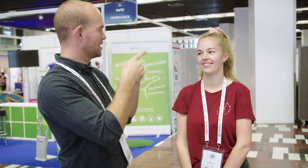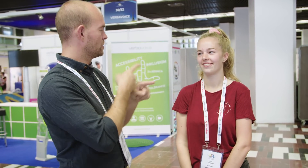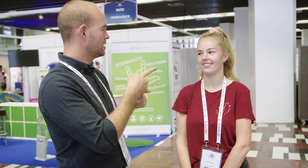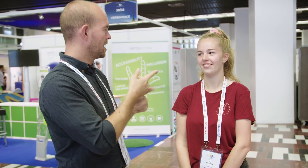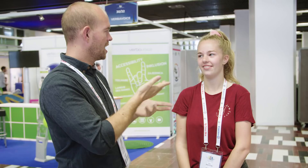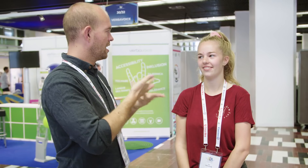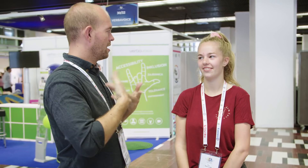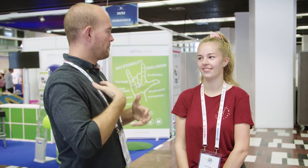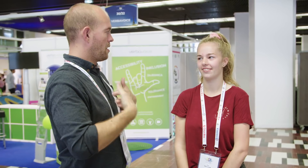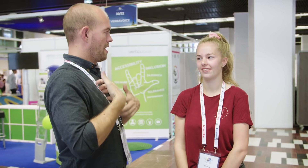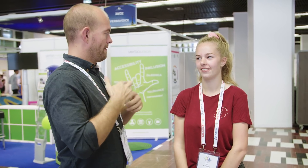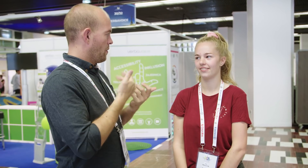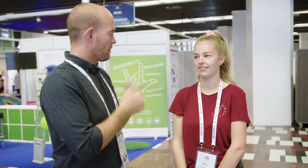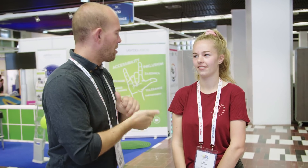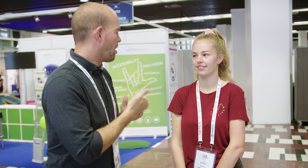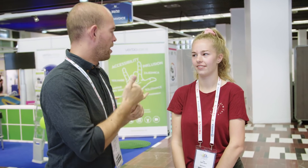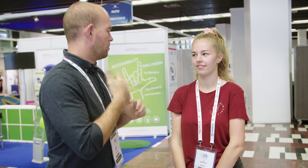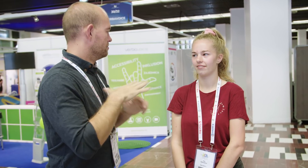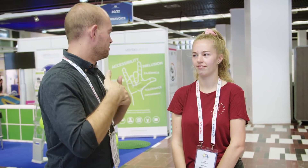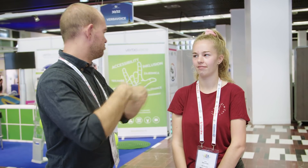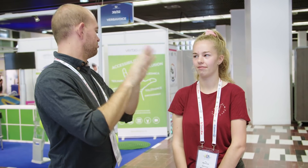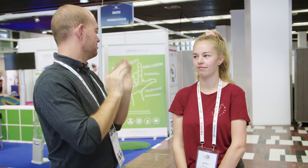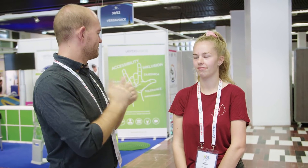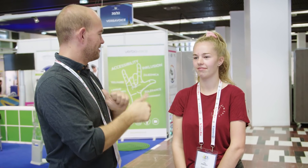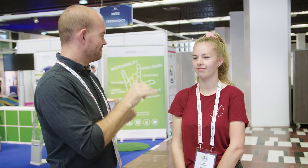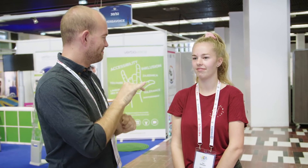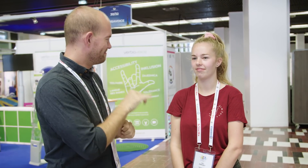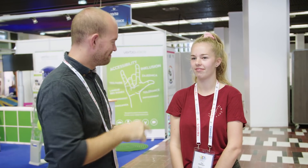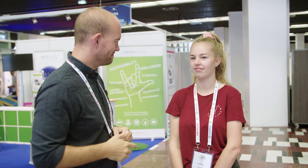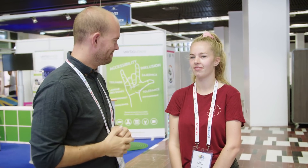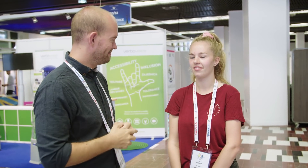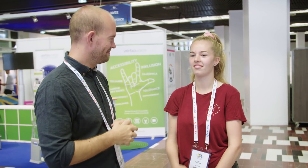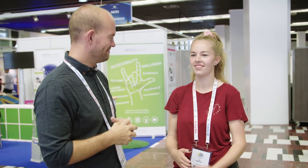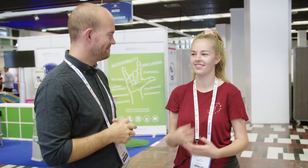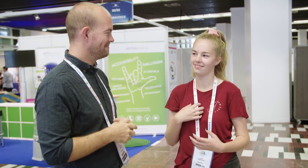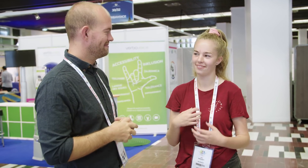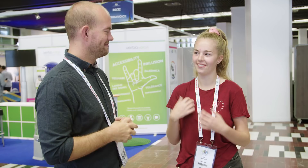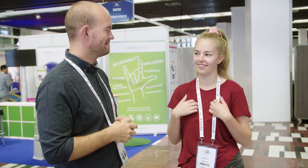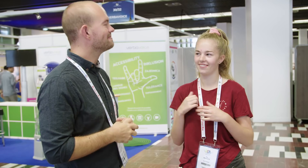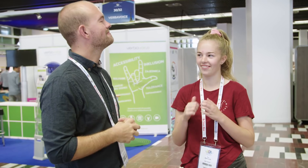Yeah, so far I've only worked with the two kisses. So, has this week motivated you to go to Frontrunners